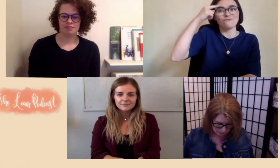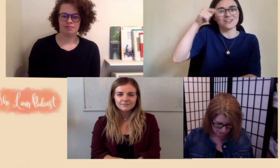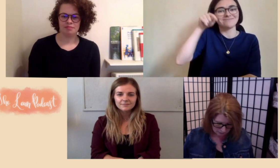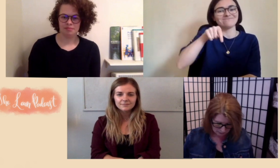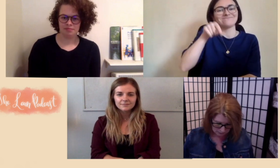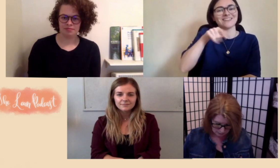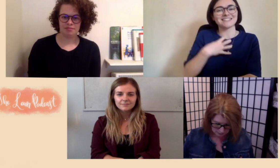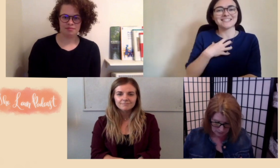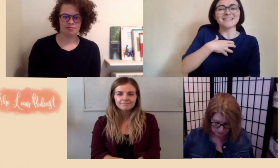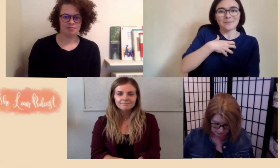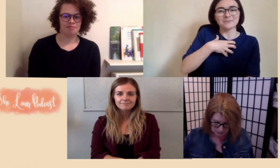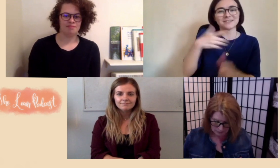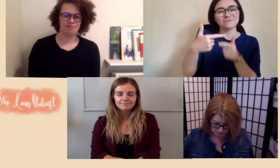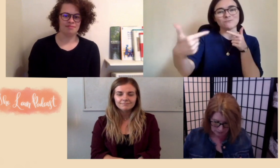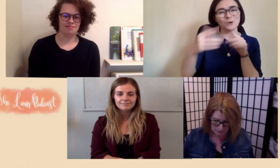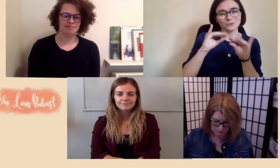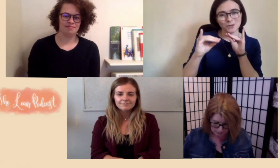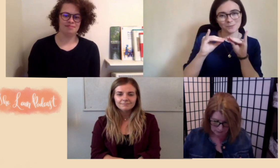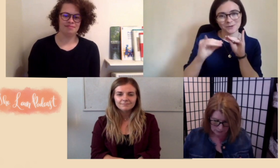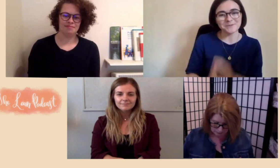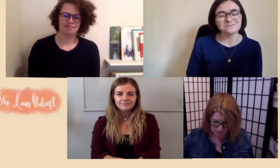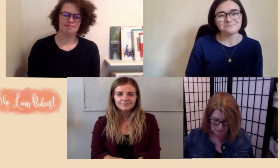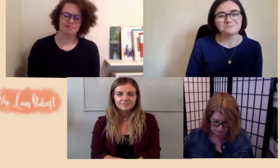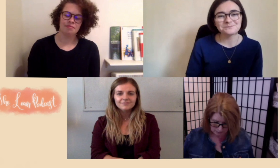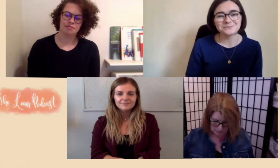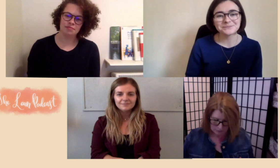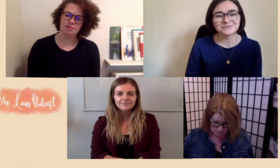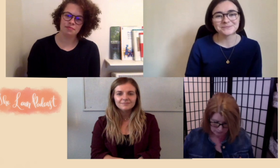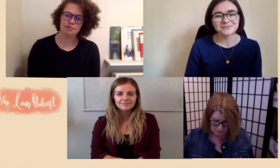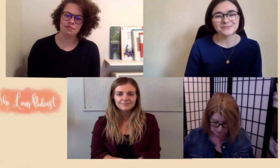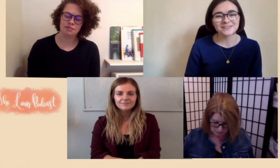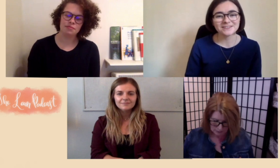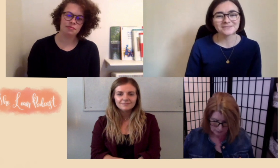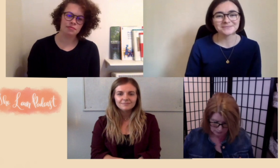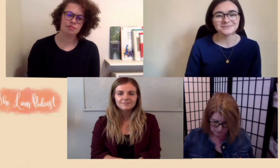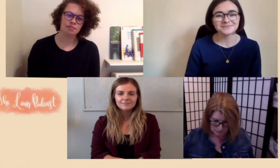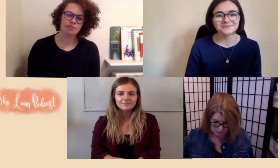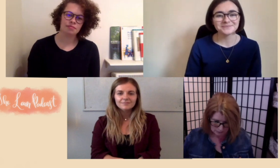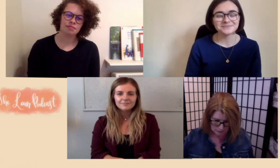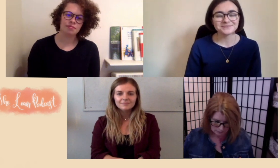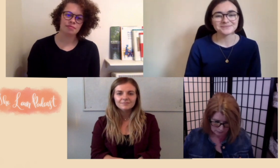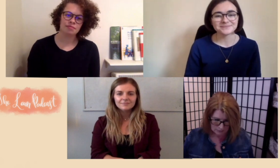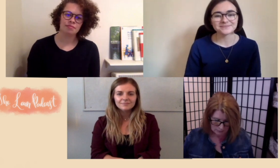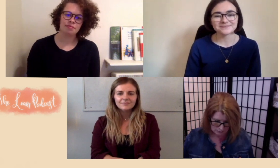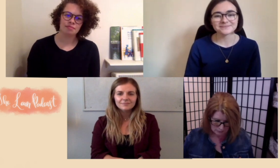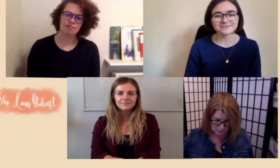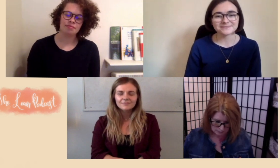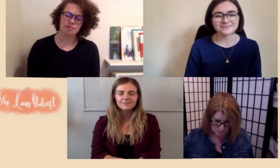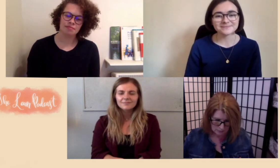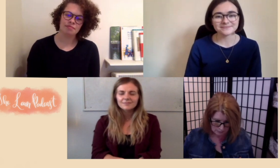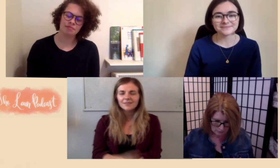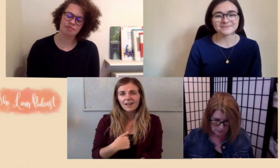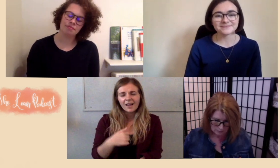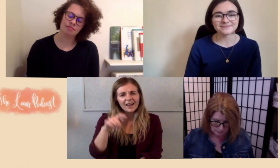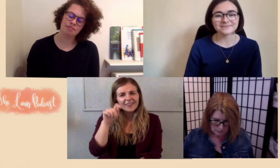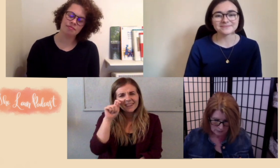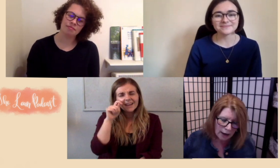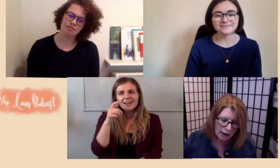even though you're saying "in remote interpreting," I tend to think of things a little bit more broadly in saying this is not unique, right?